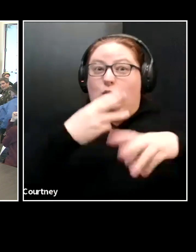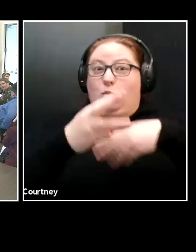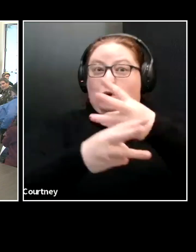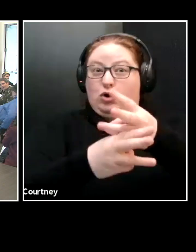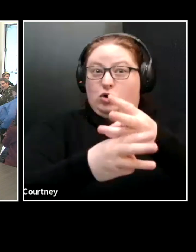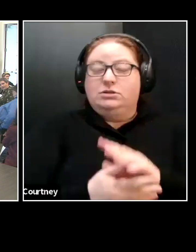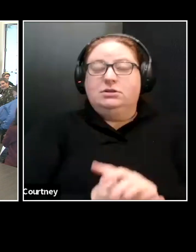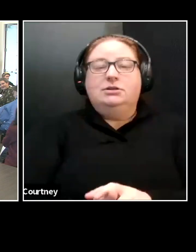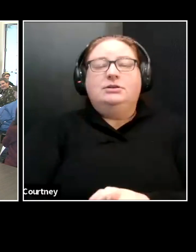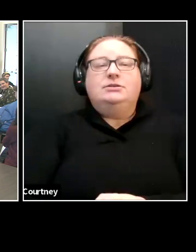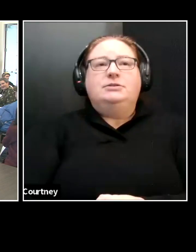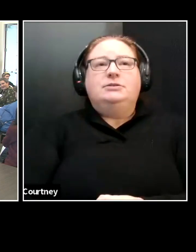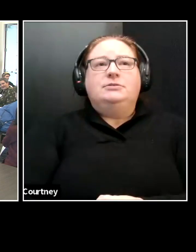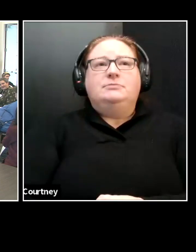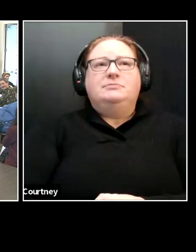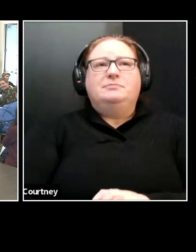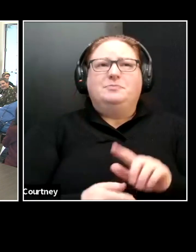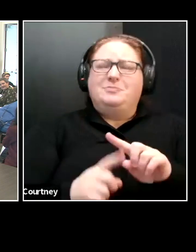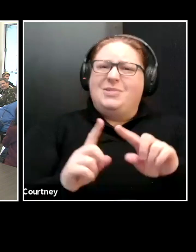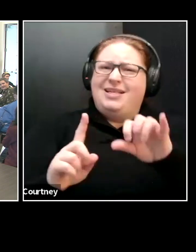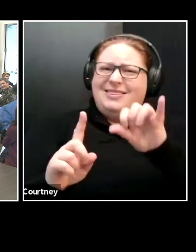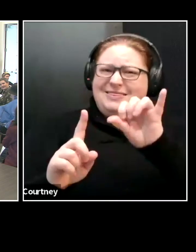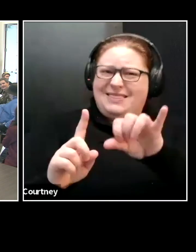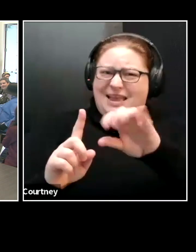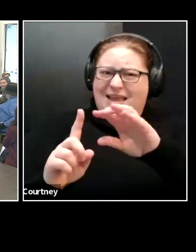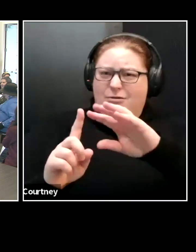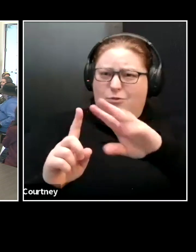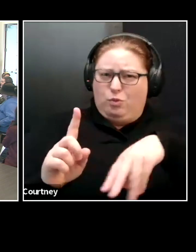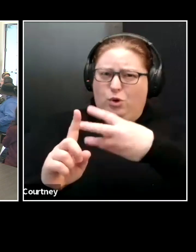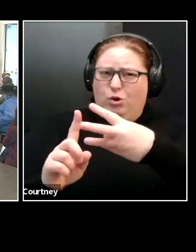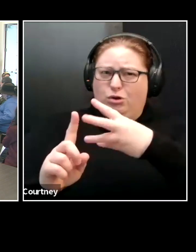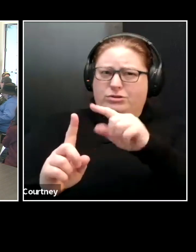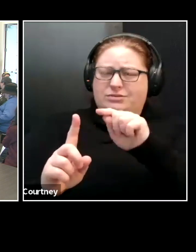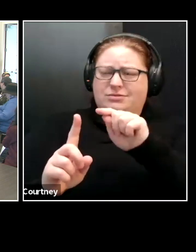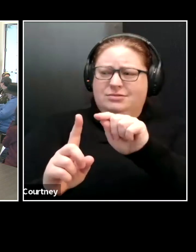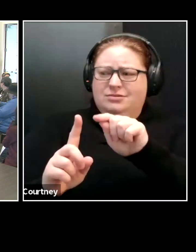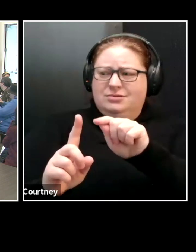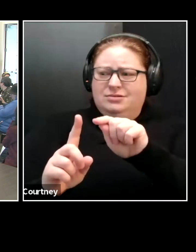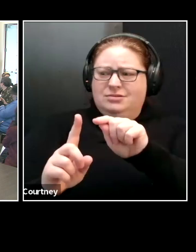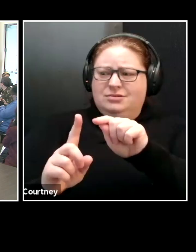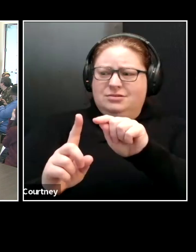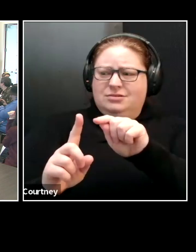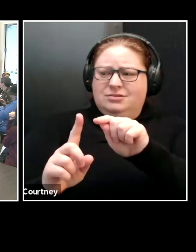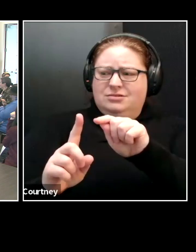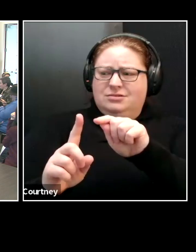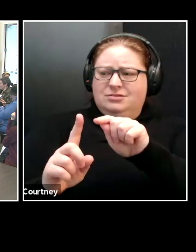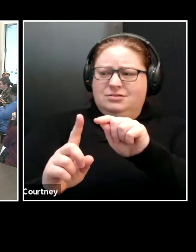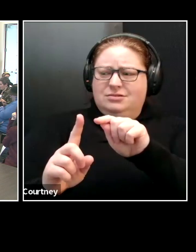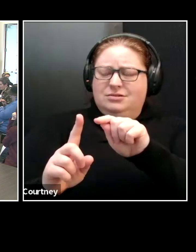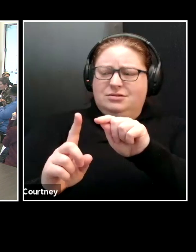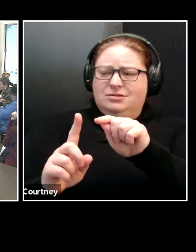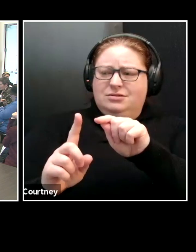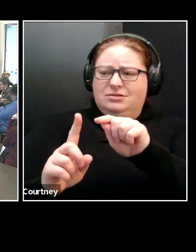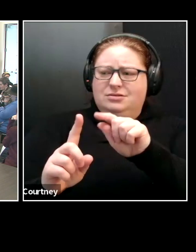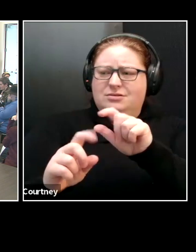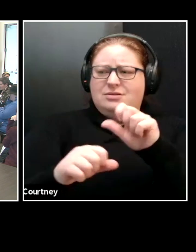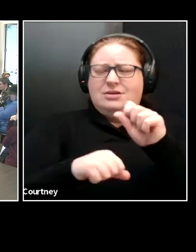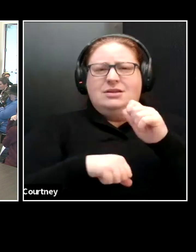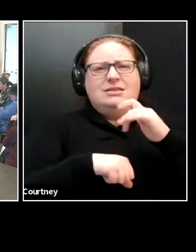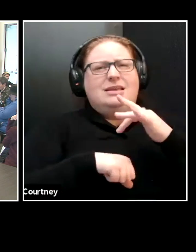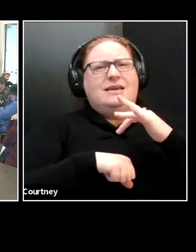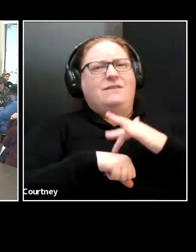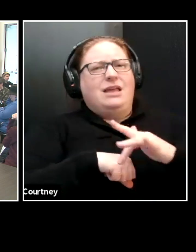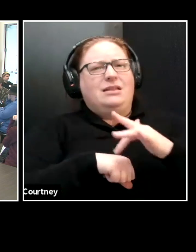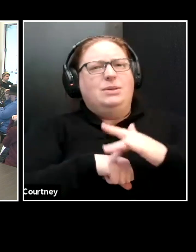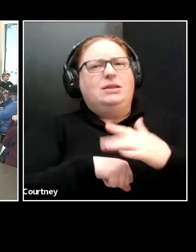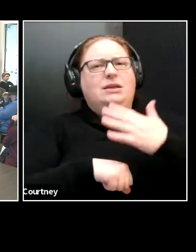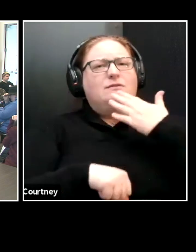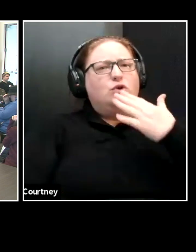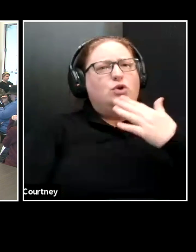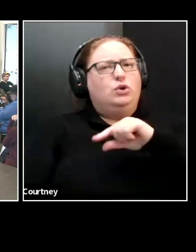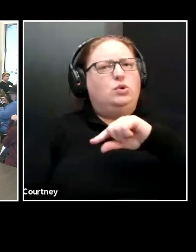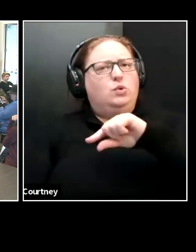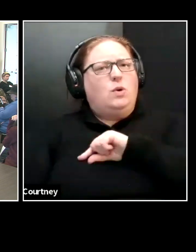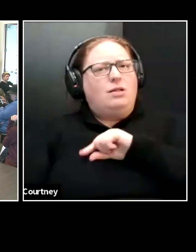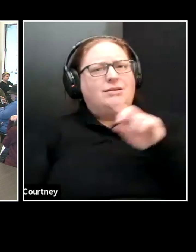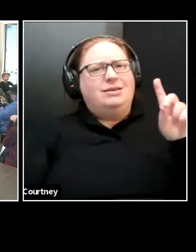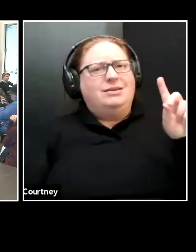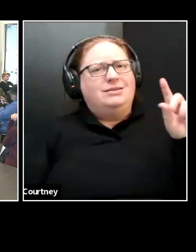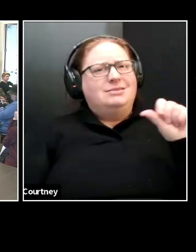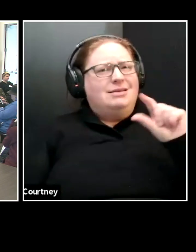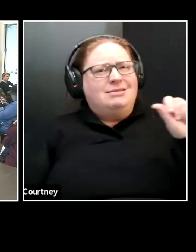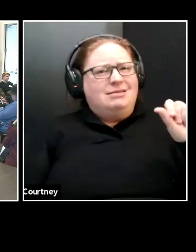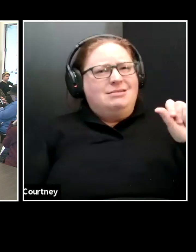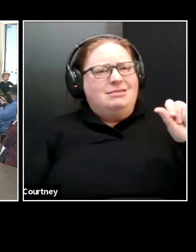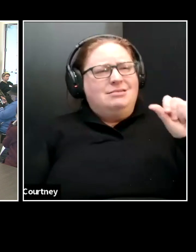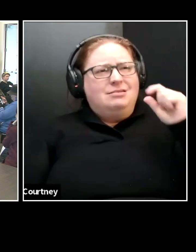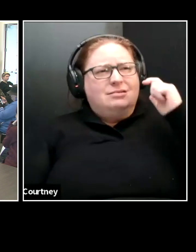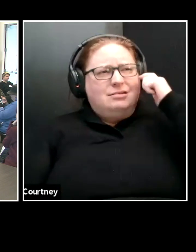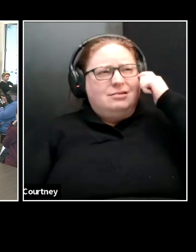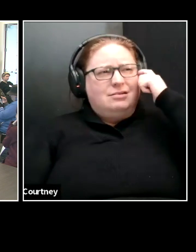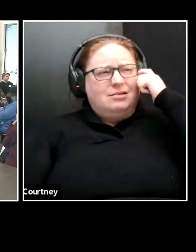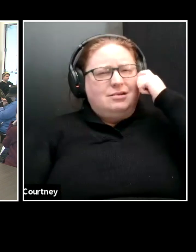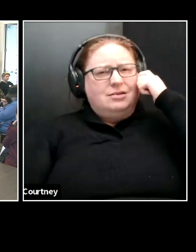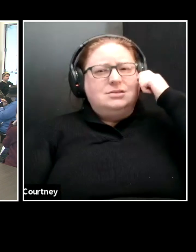but in that world the the availability of really good quality data is almost the same as if there